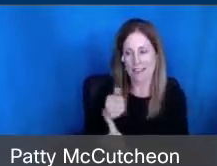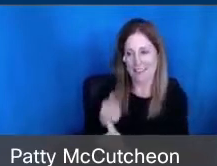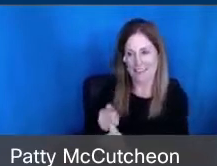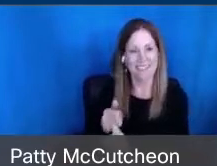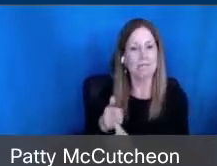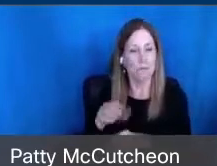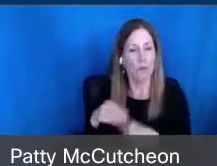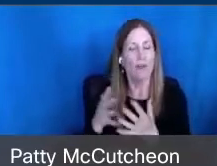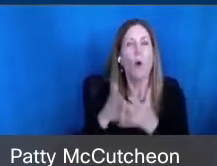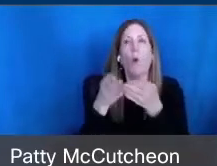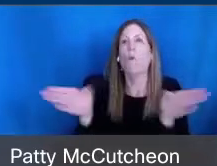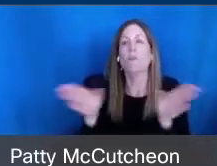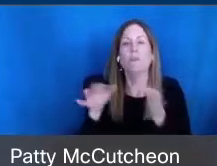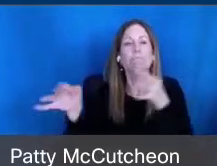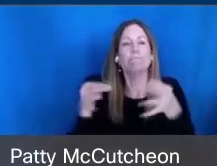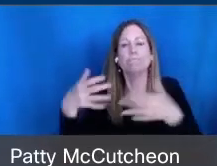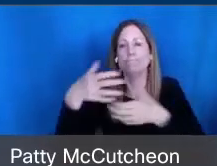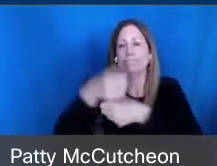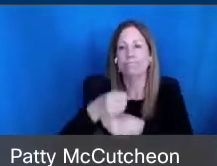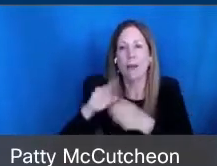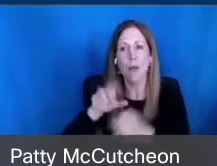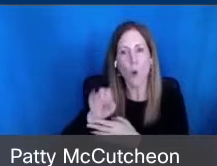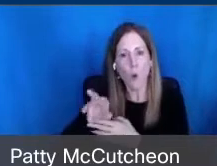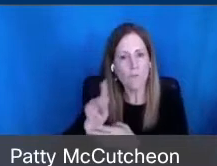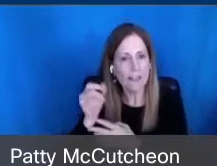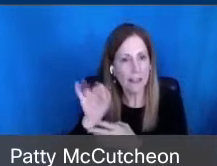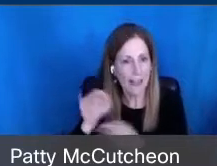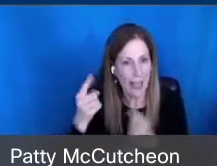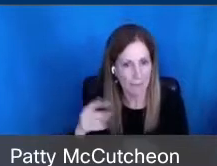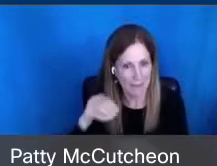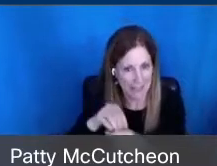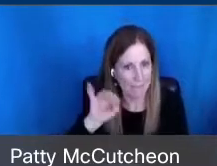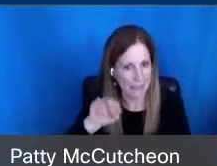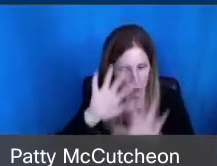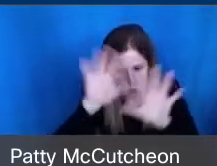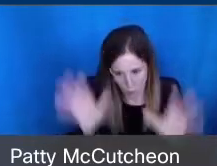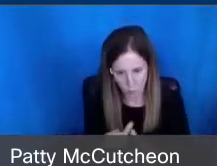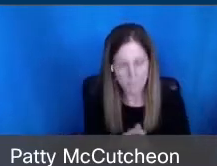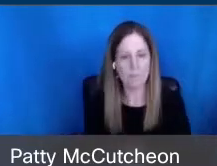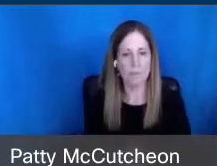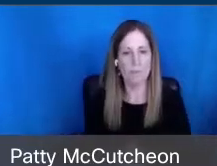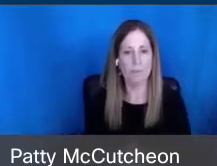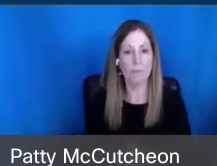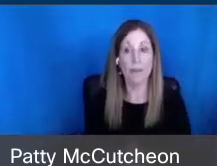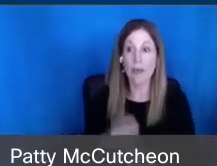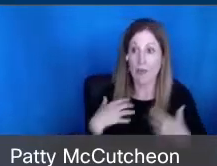of what's happening with COVID-19 in Minnesota as a whole. Our Health Department situation update